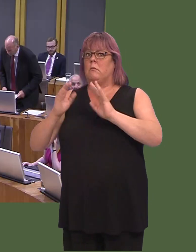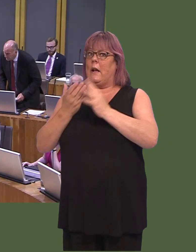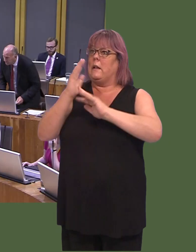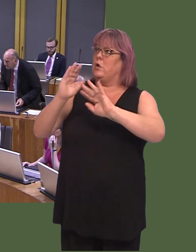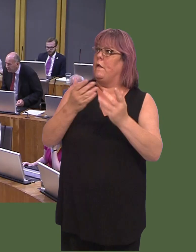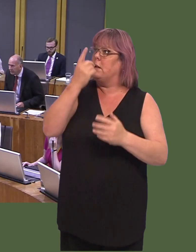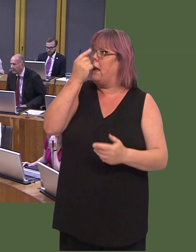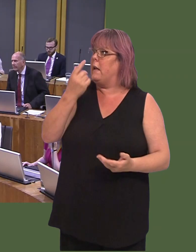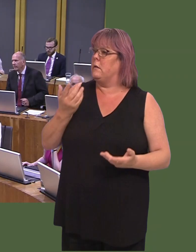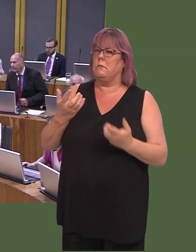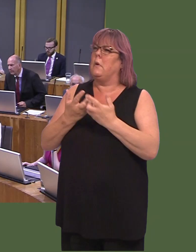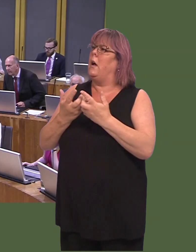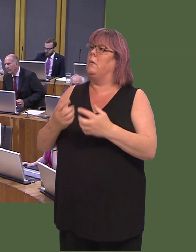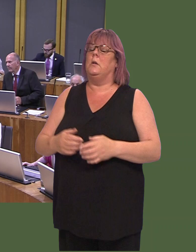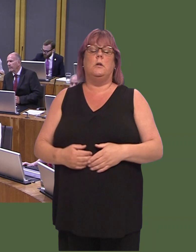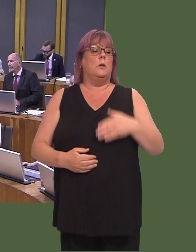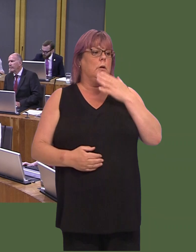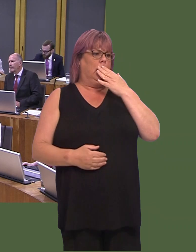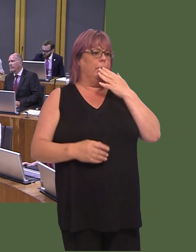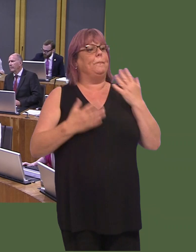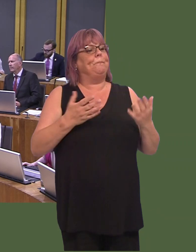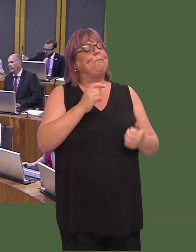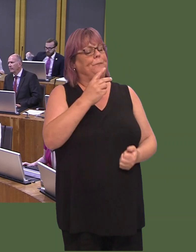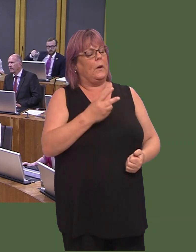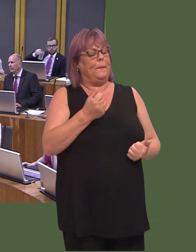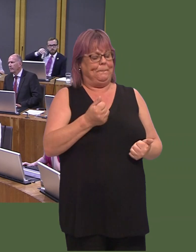Carwyn Jones AM: Well, I can give the Member two assurances.